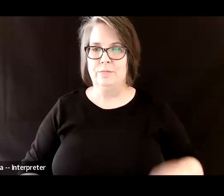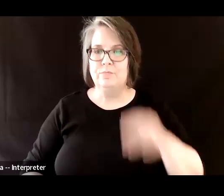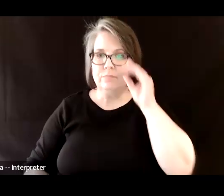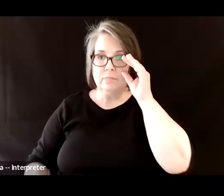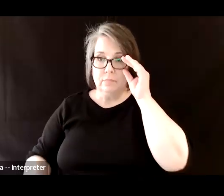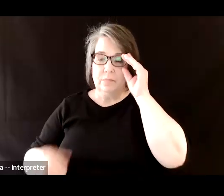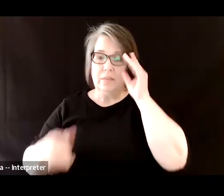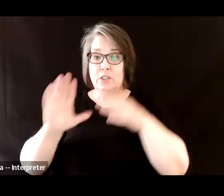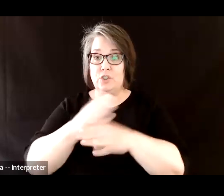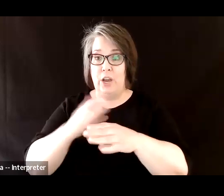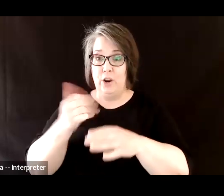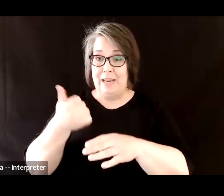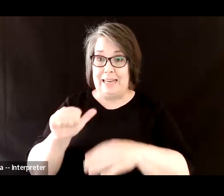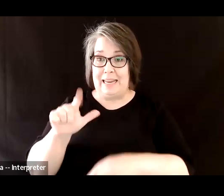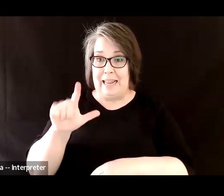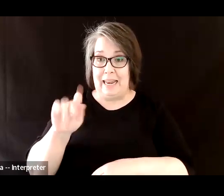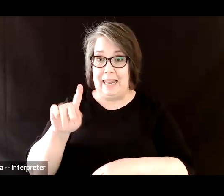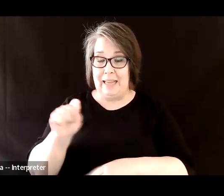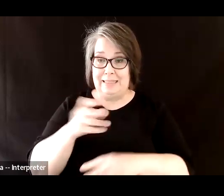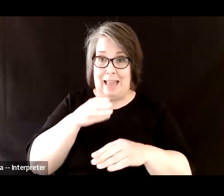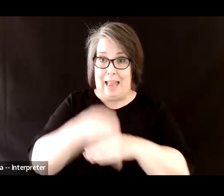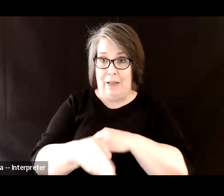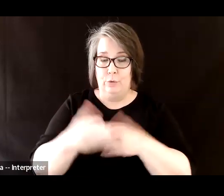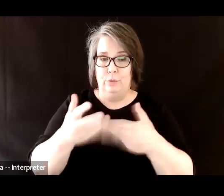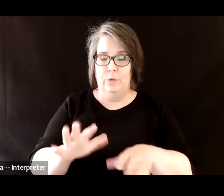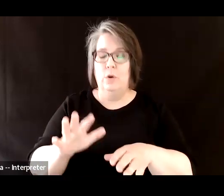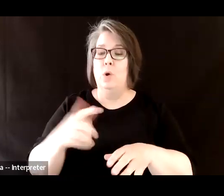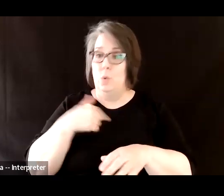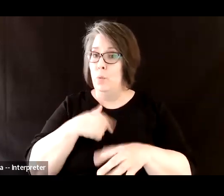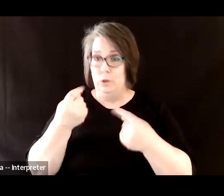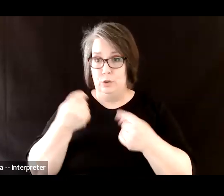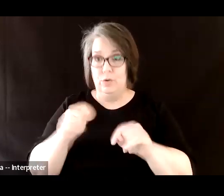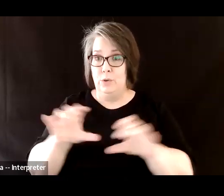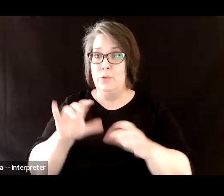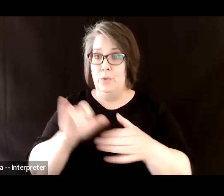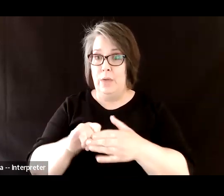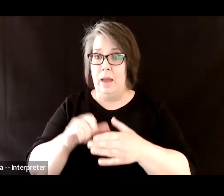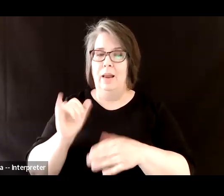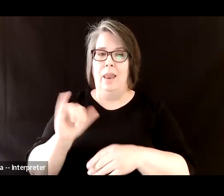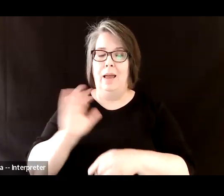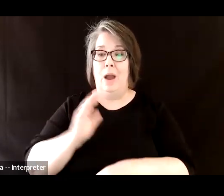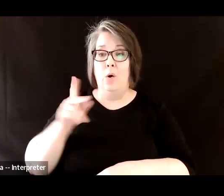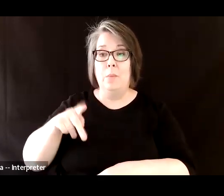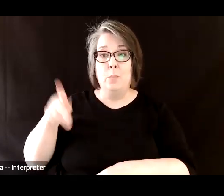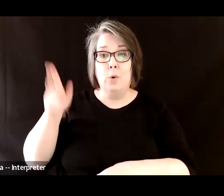afterwards. We are trying to do that for the major things like our PowerPoint presentations et cetera. We are going to be making sure